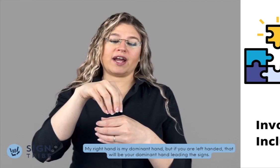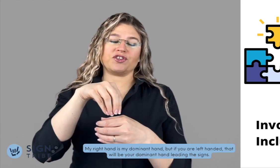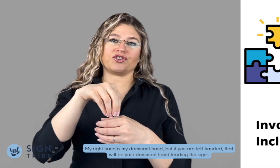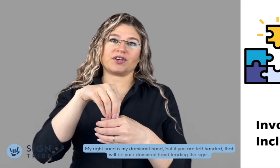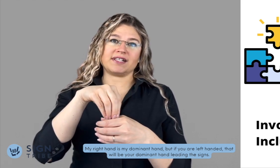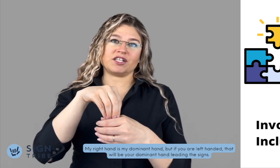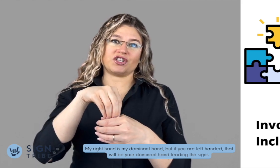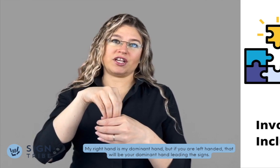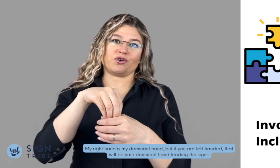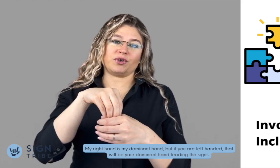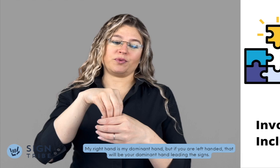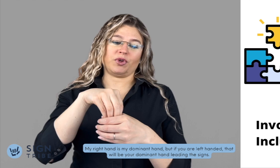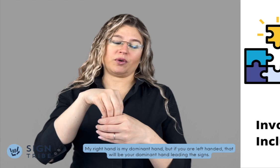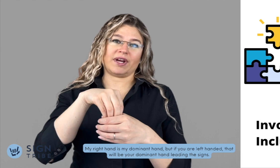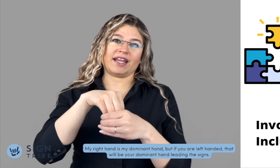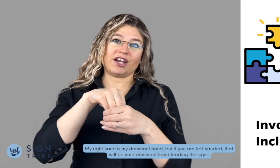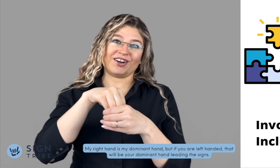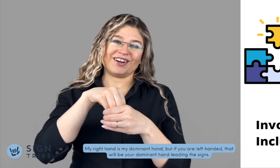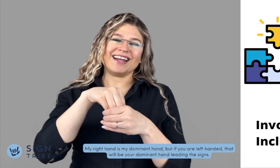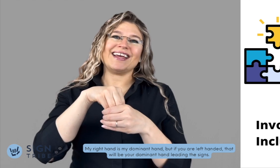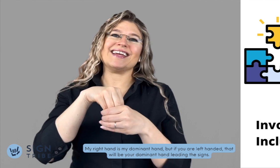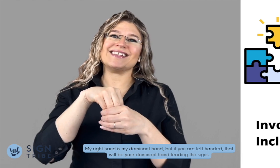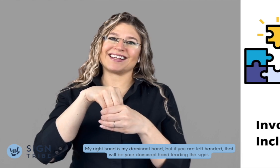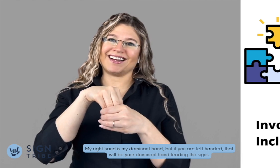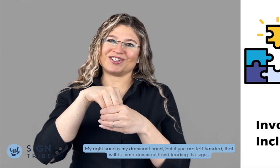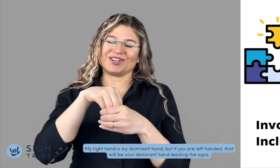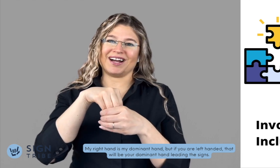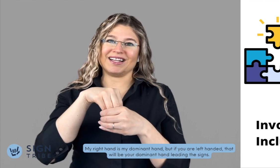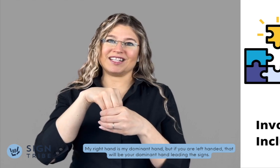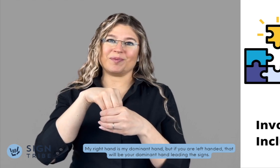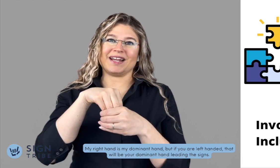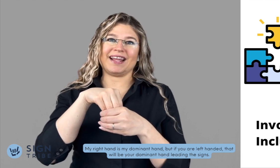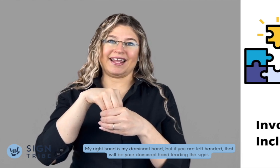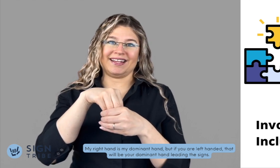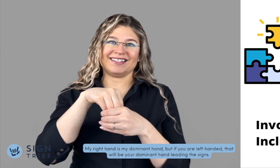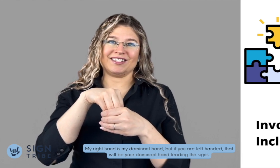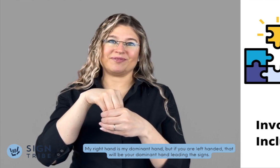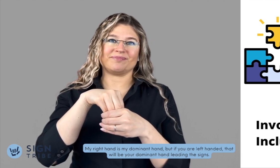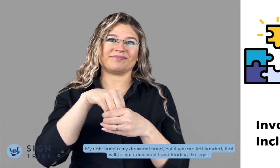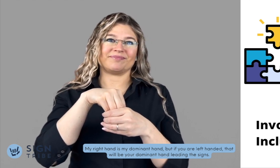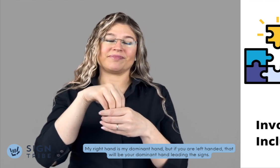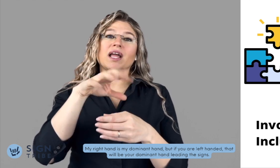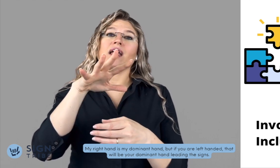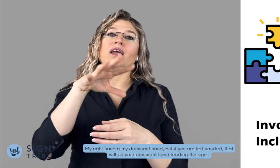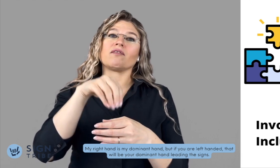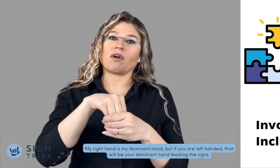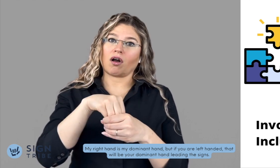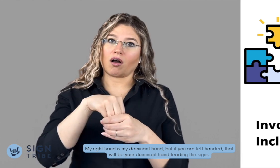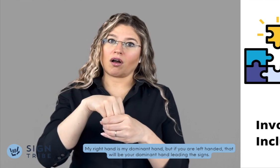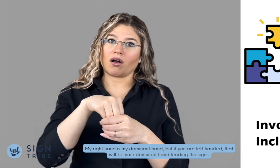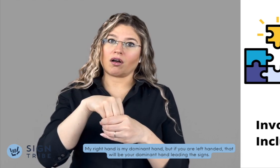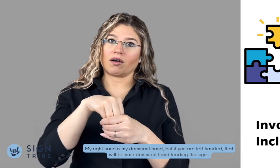as you're transitioning, you're going to put it right here inside your non dominant hand.